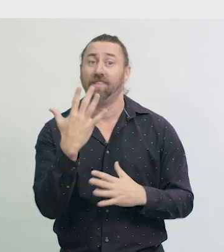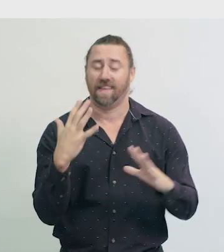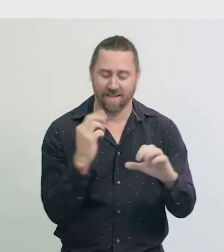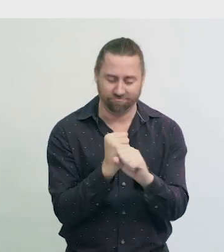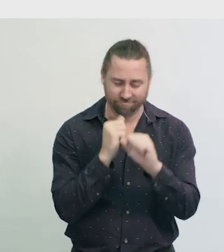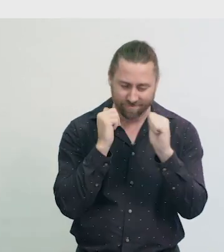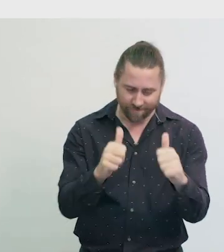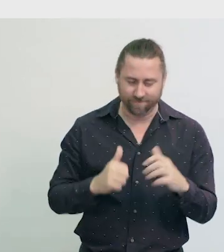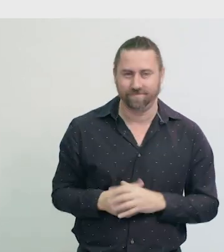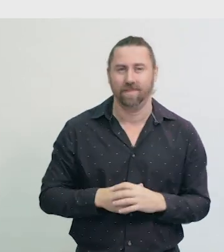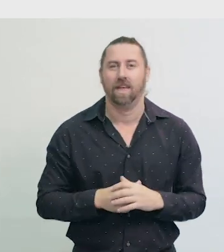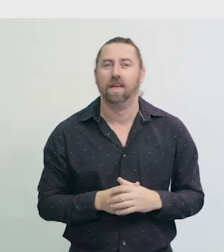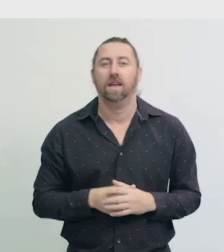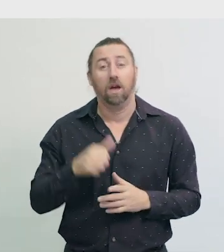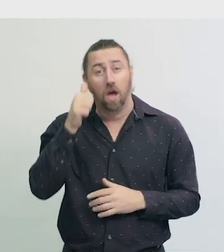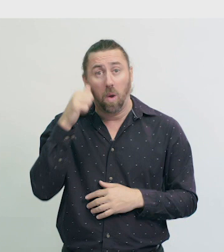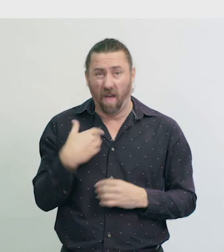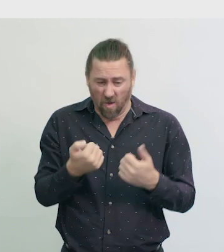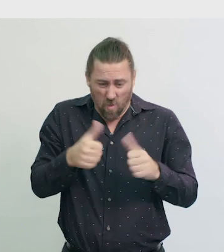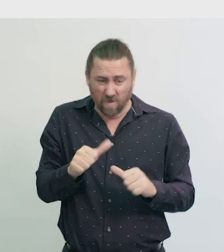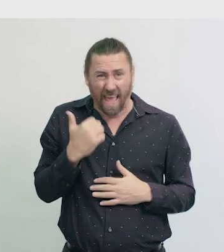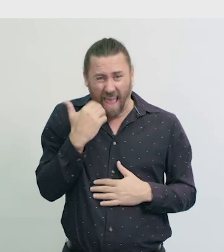We now know that there are things that we use every day,